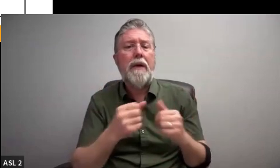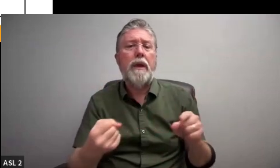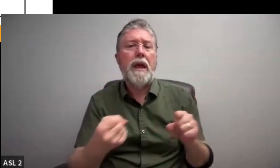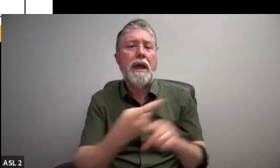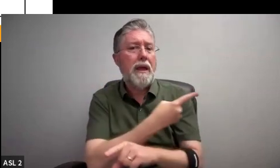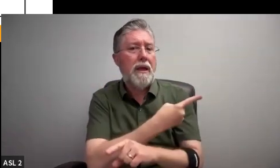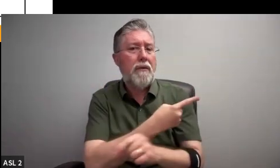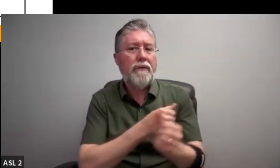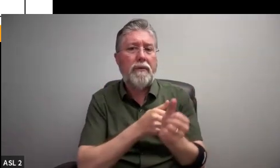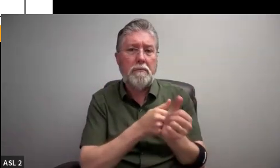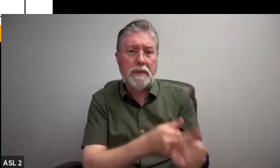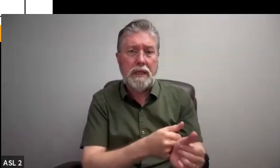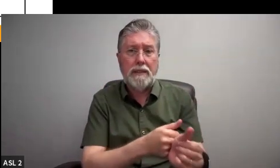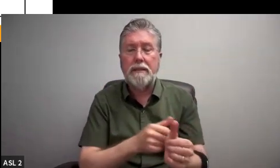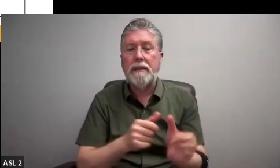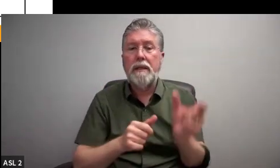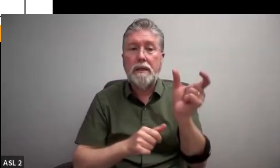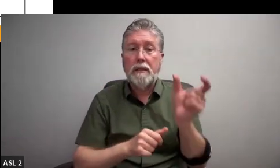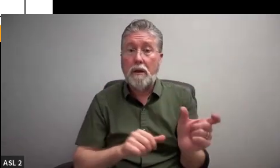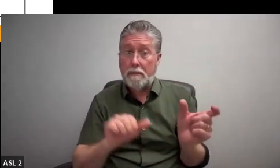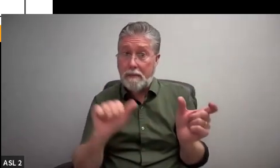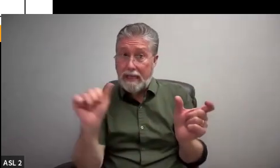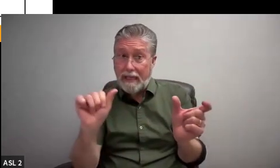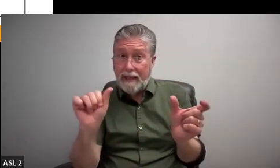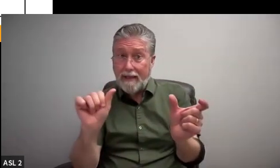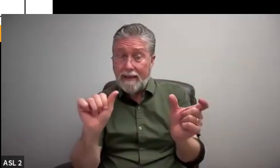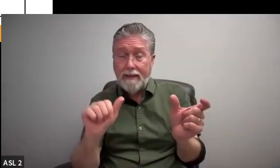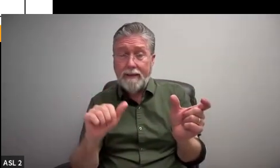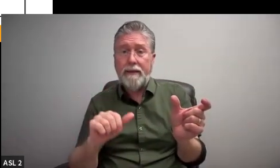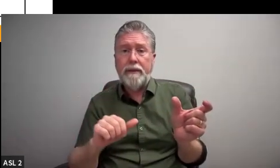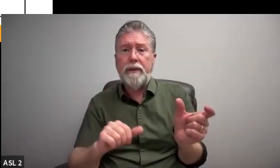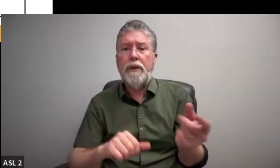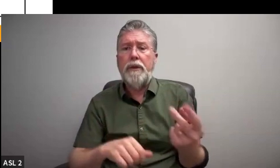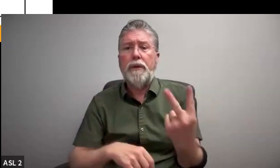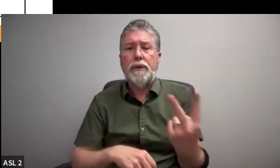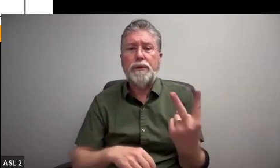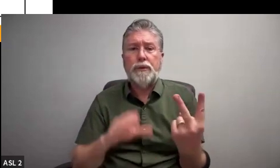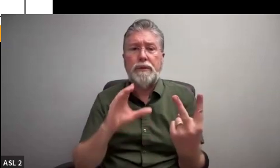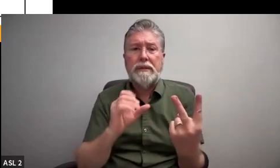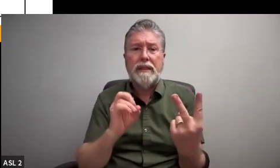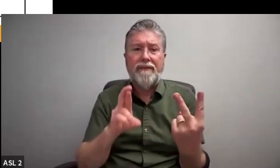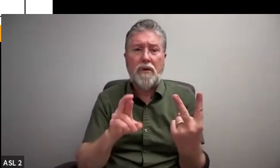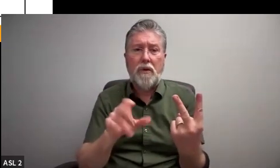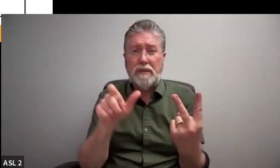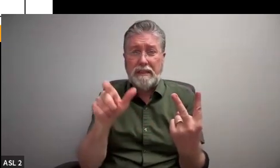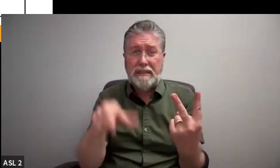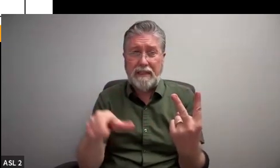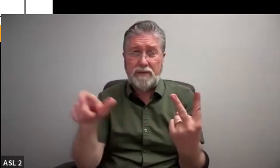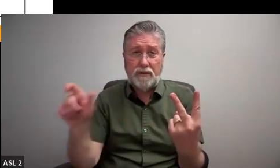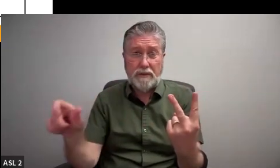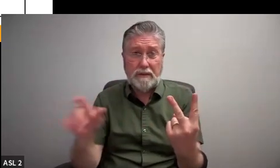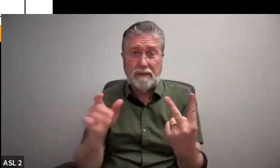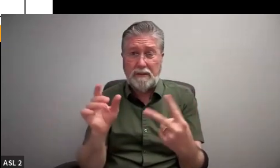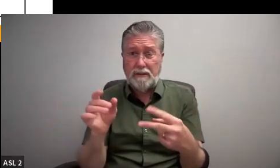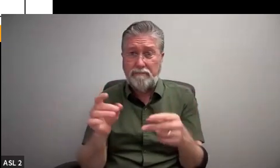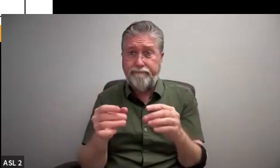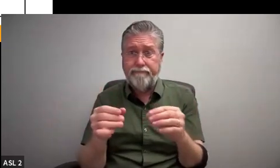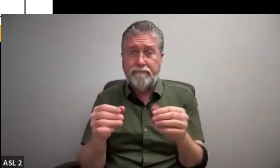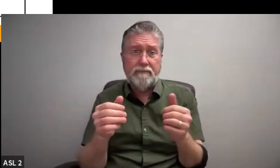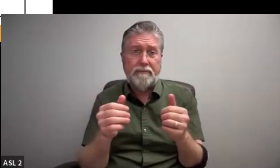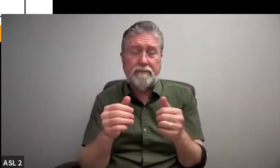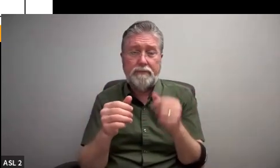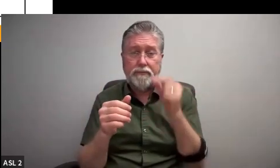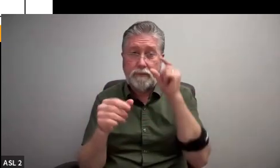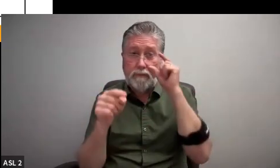And in column A for this one, the two CFR sections that are referenced in a) within this slide would